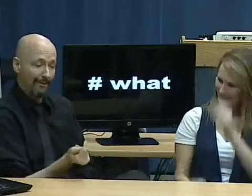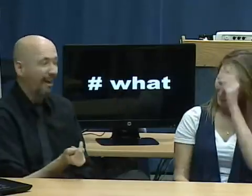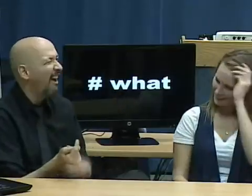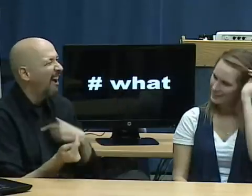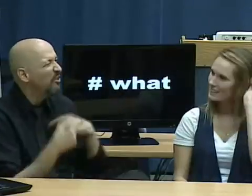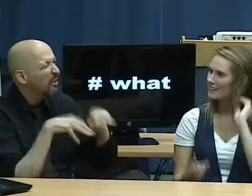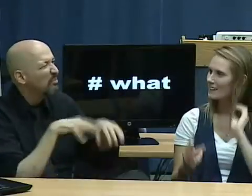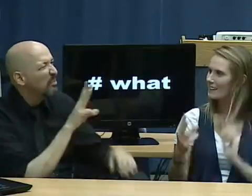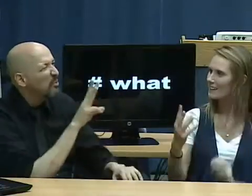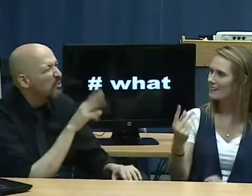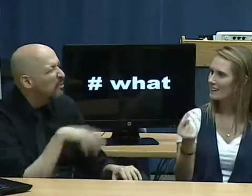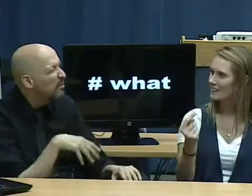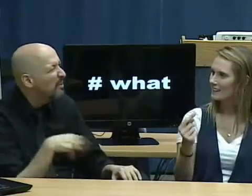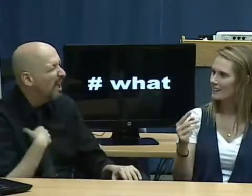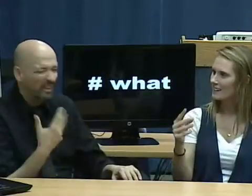Truthfully, I even drop the "W."